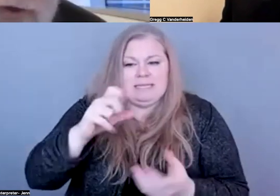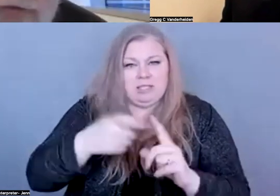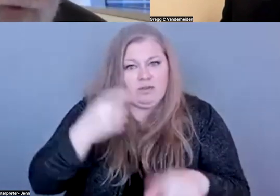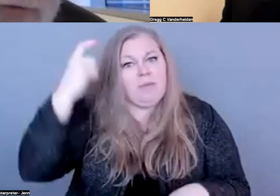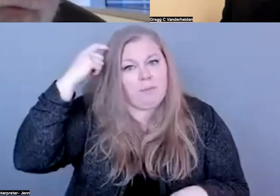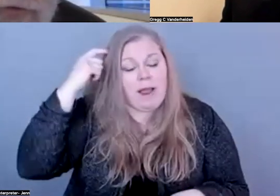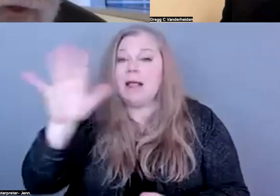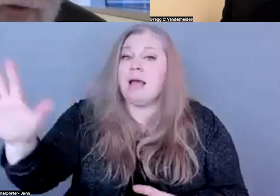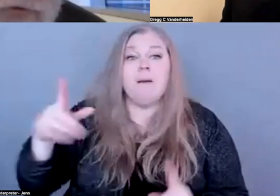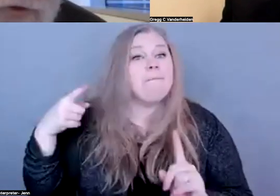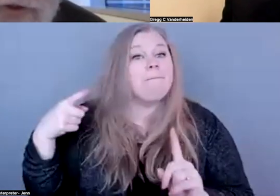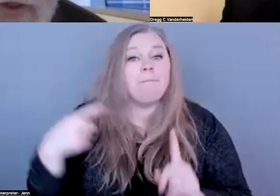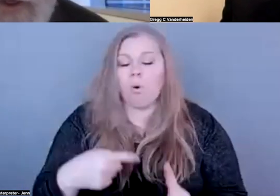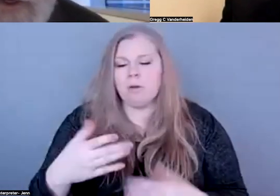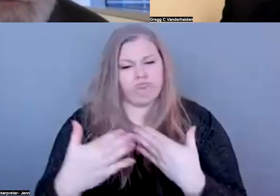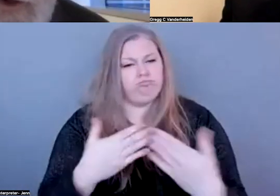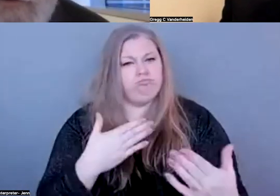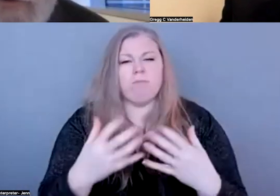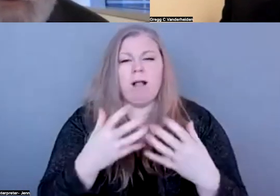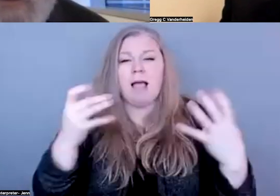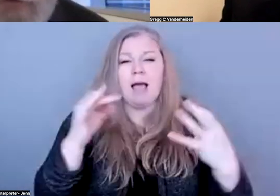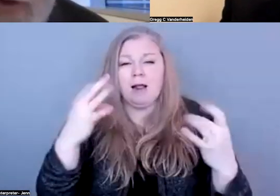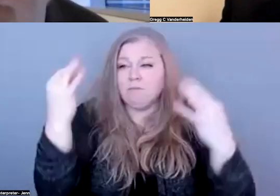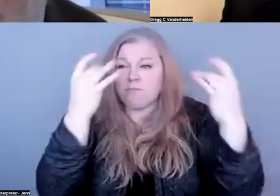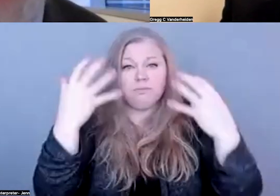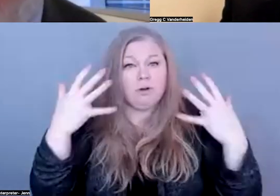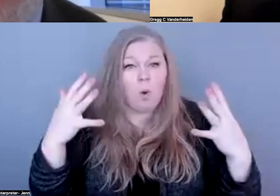in spite of the fact that there's a lot of noise, it's possible to extract signal